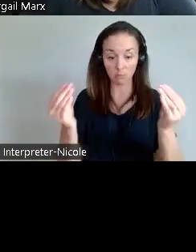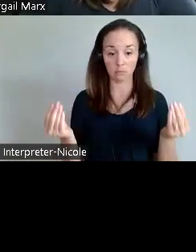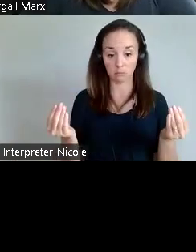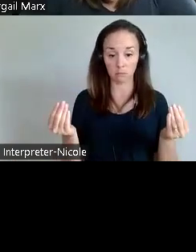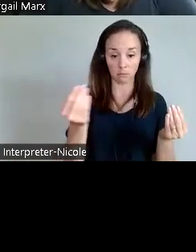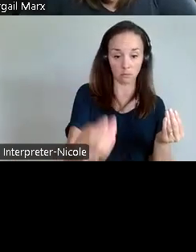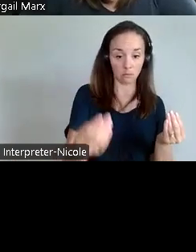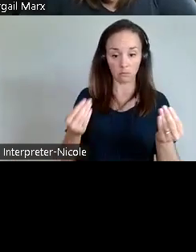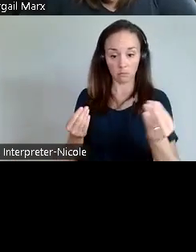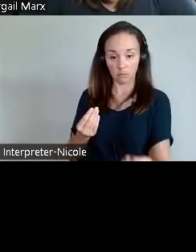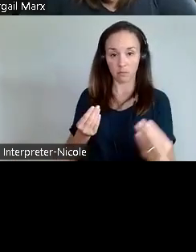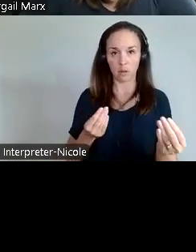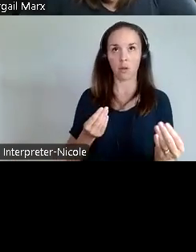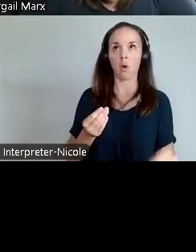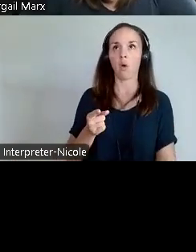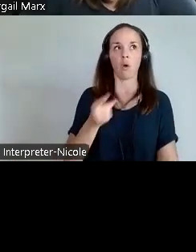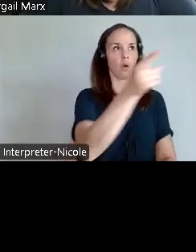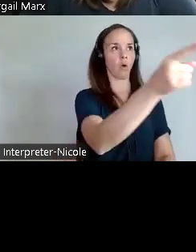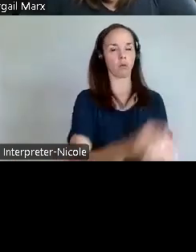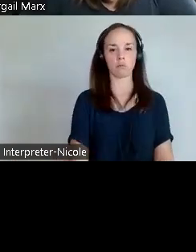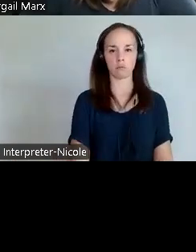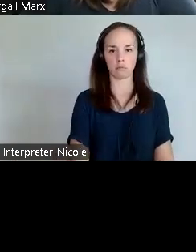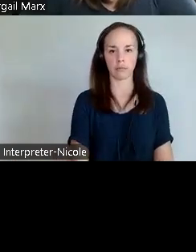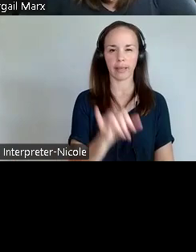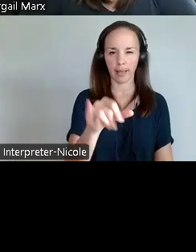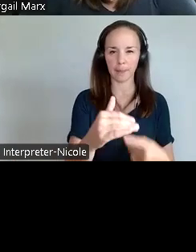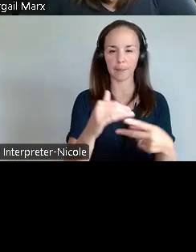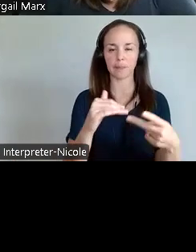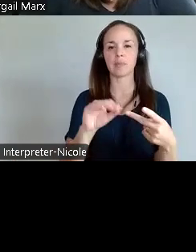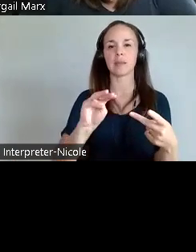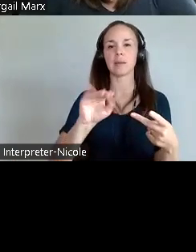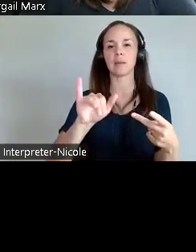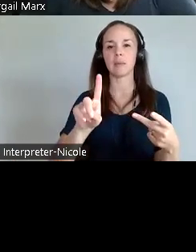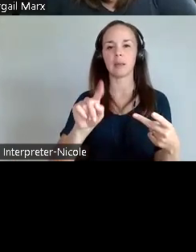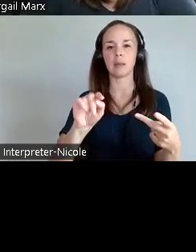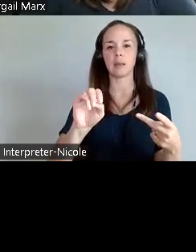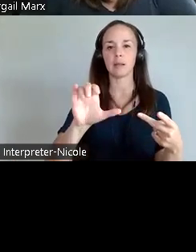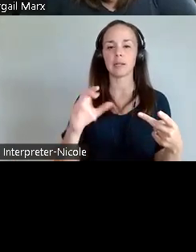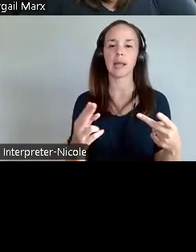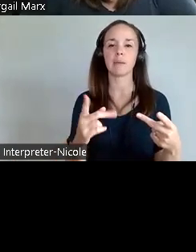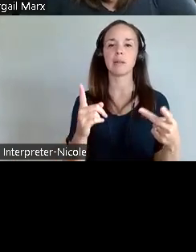reaching or pointing towards the actual object. Mid tech are those multi-message devices that